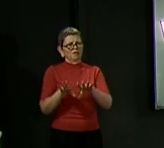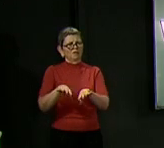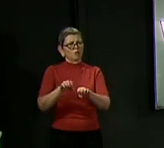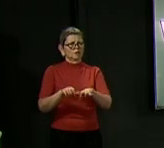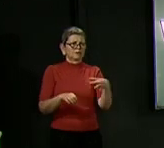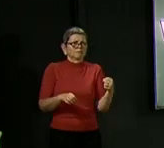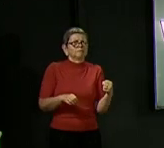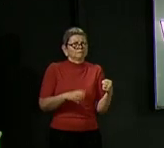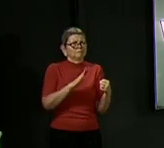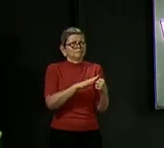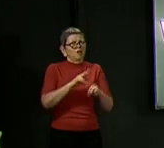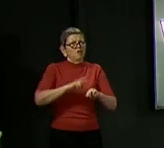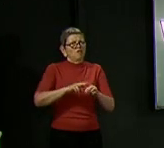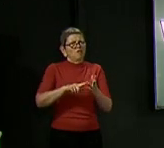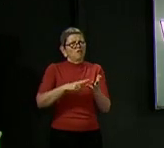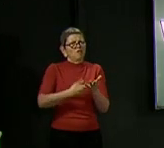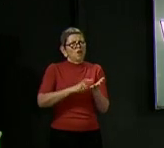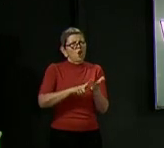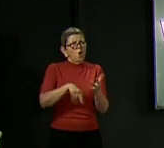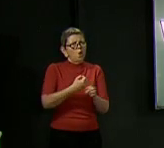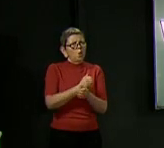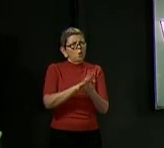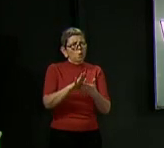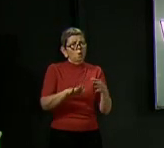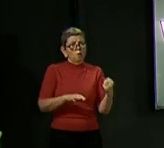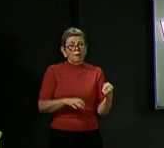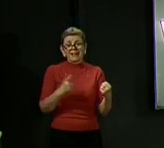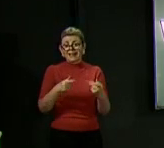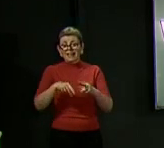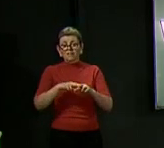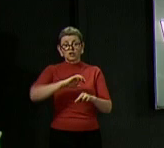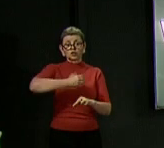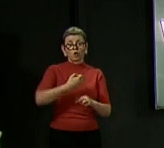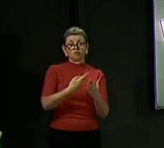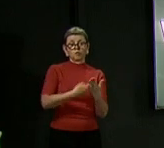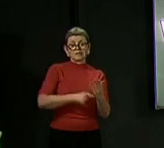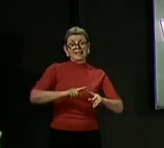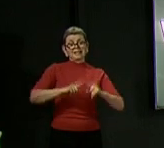that if Scotland moves at a different pace out of lockdown, will the furlough scheme